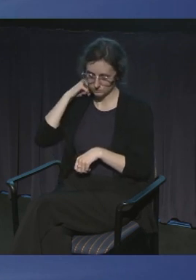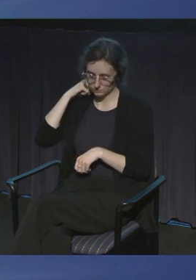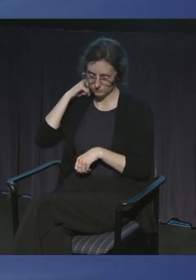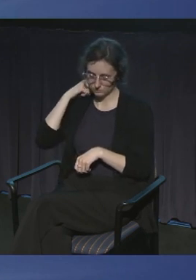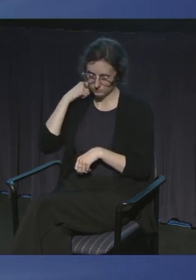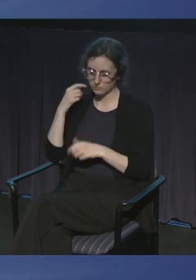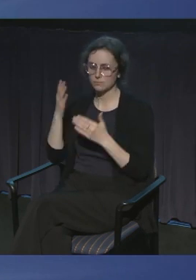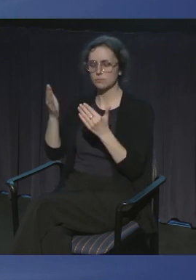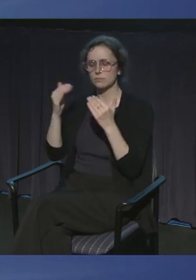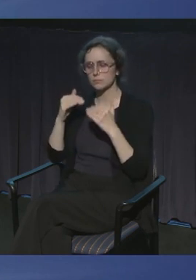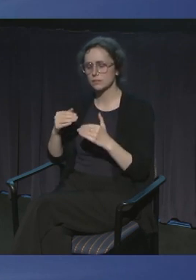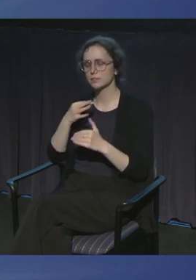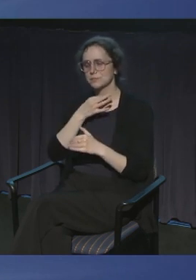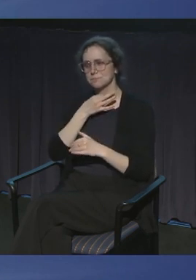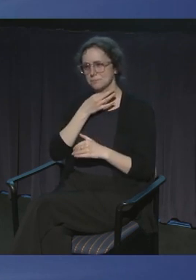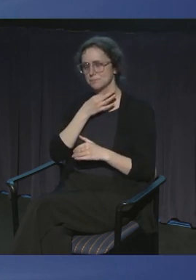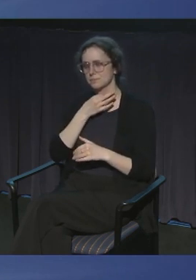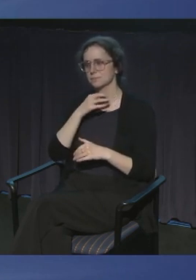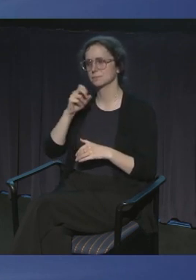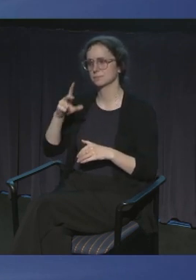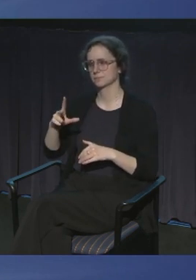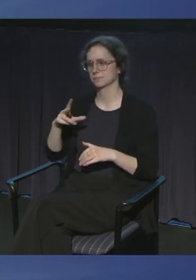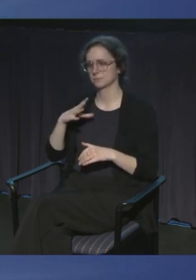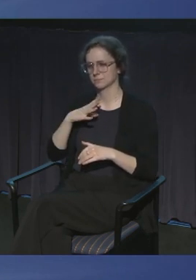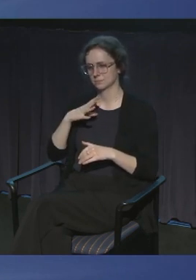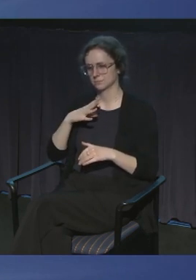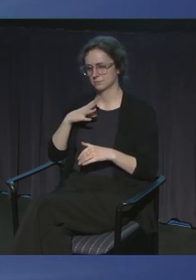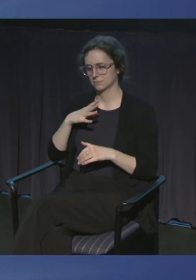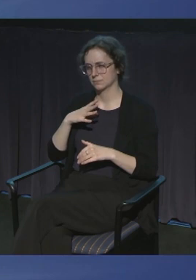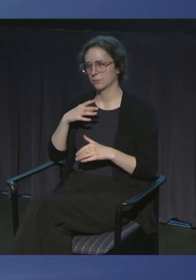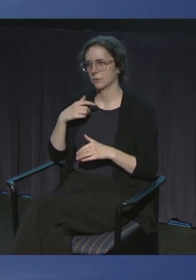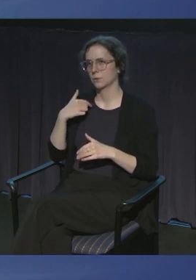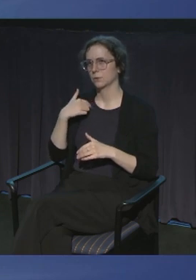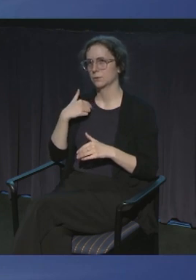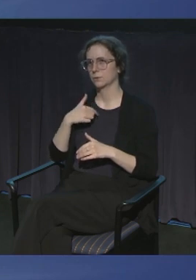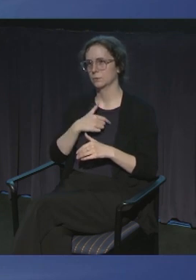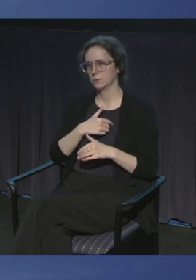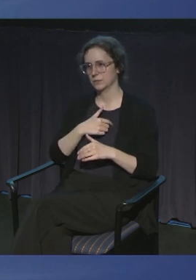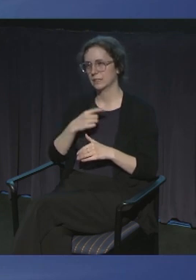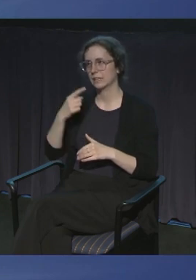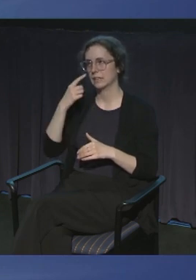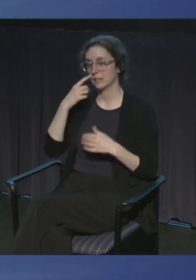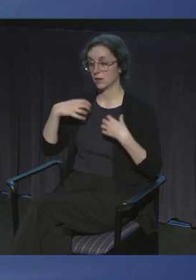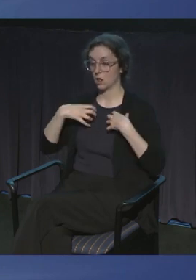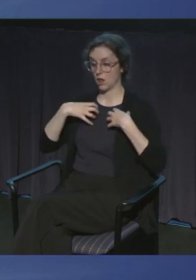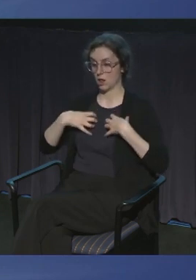SO, THEN WE WANTED TO KNOW WE HAVE IN AN INFECTED LUNG, YOU